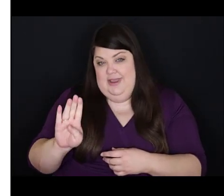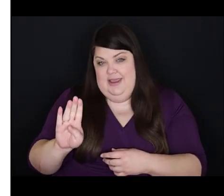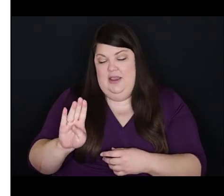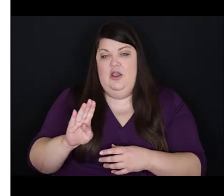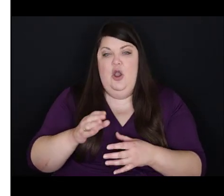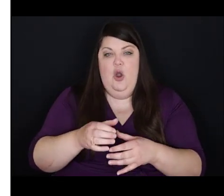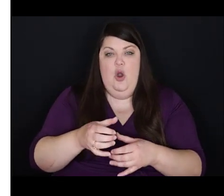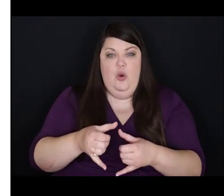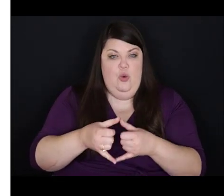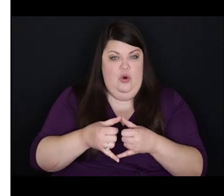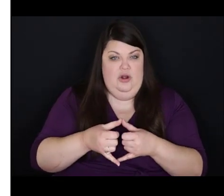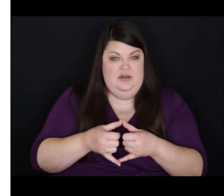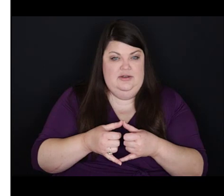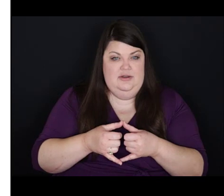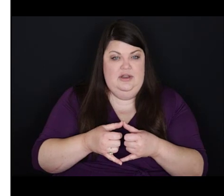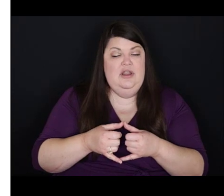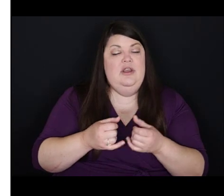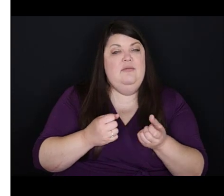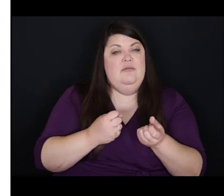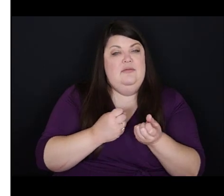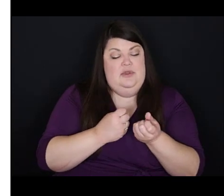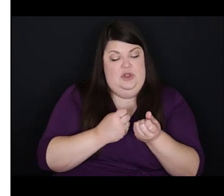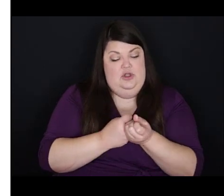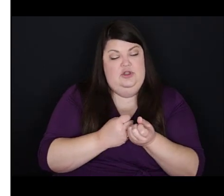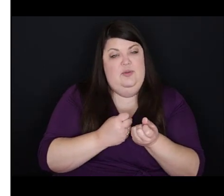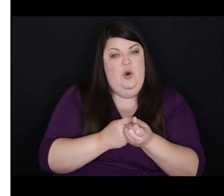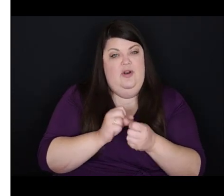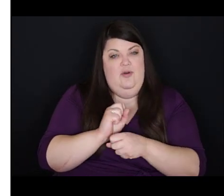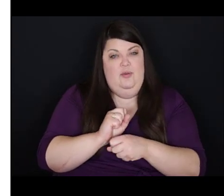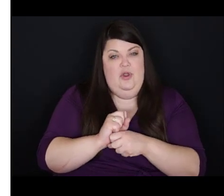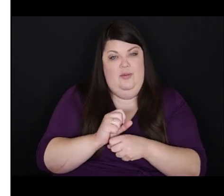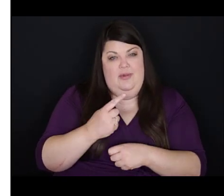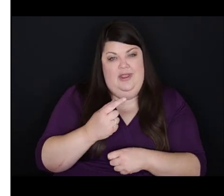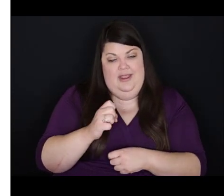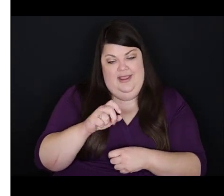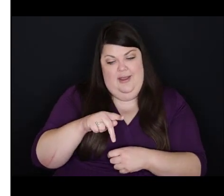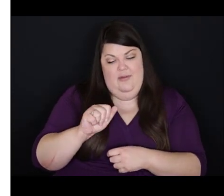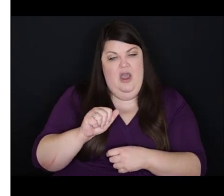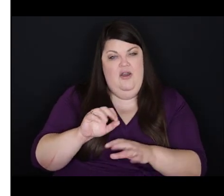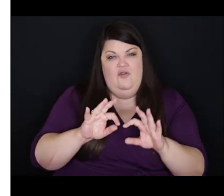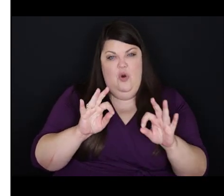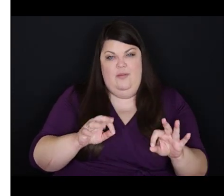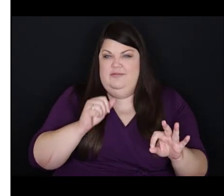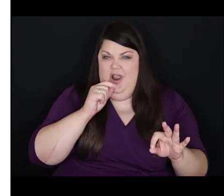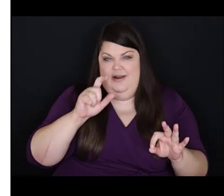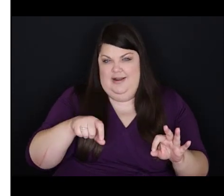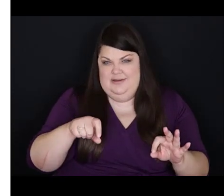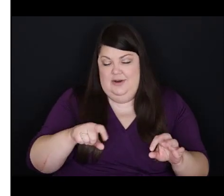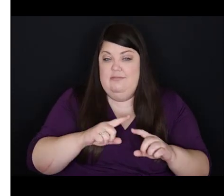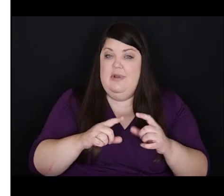the Supported Employment GEPA form would not be necessary but still must submit the GEPA